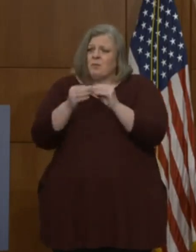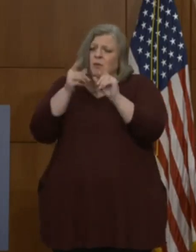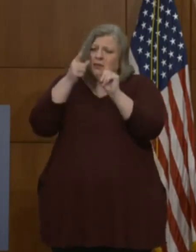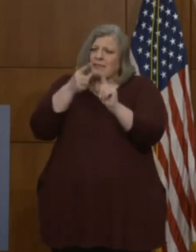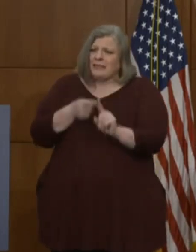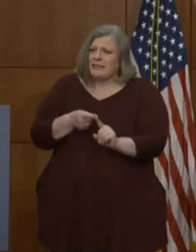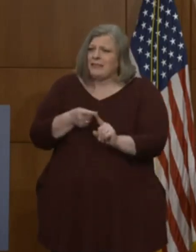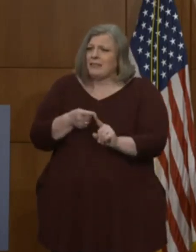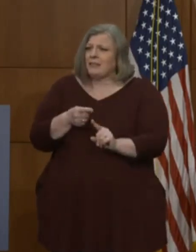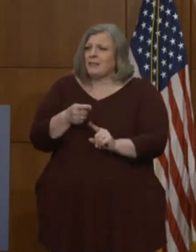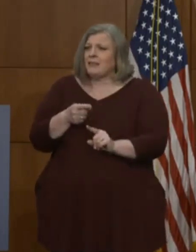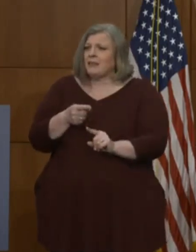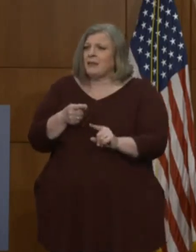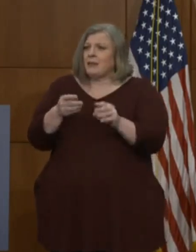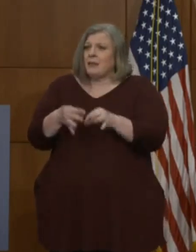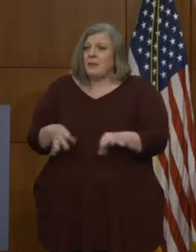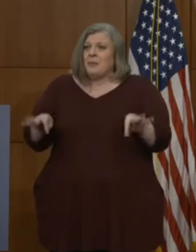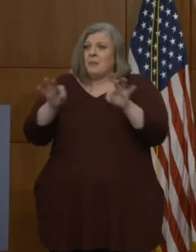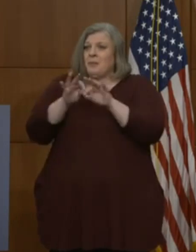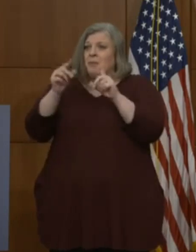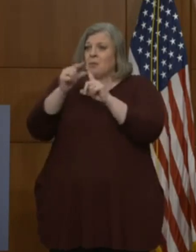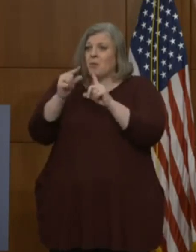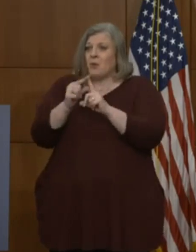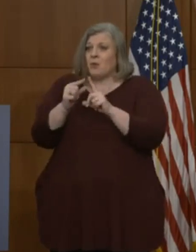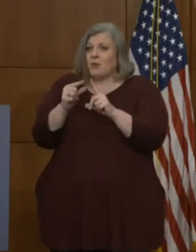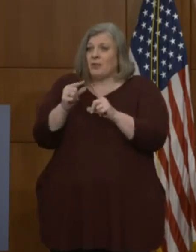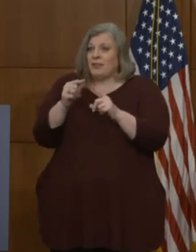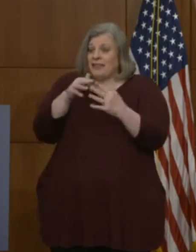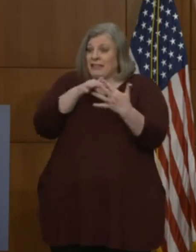YOU’LL SEE MORE DETAILED BUT- OUR PUBLIC HEALTH SURVEILLANCE- OUR PUBLIC HEALTH SURVEILLANCE- THE KEY WORD IN EPIDEMIOLOGY AS